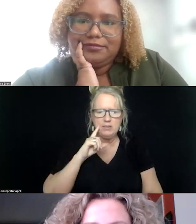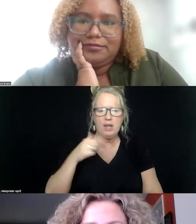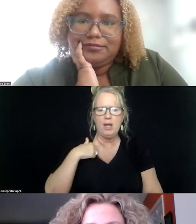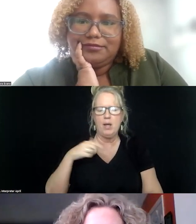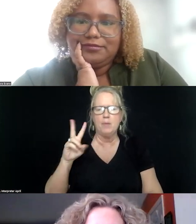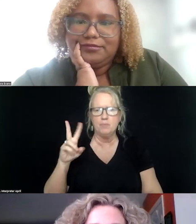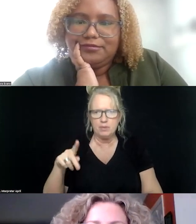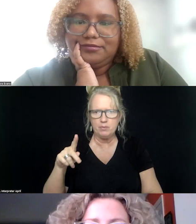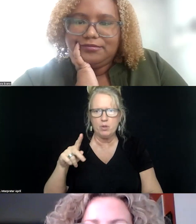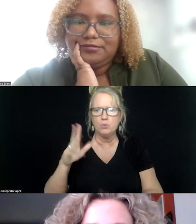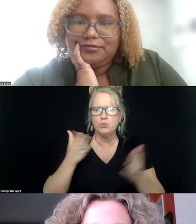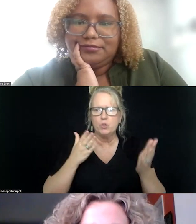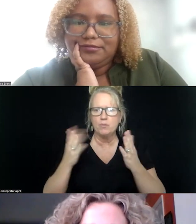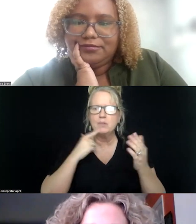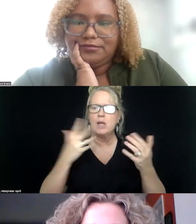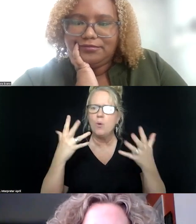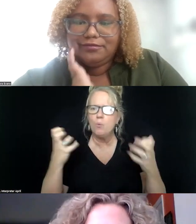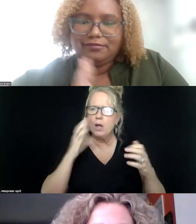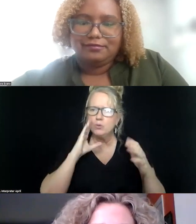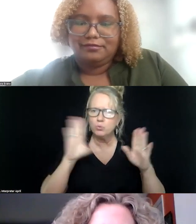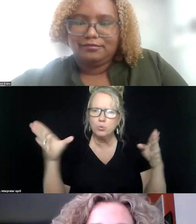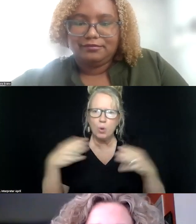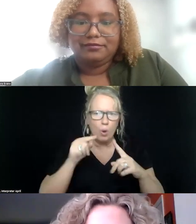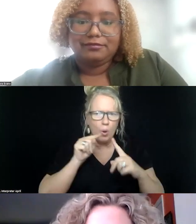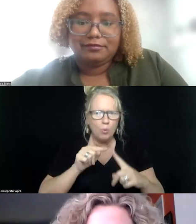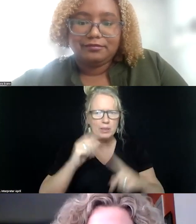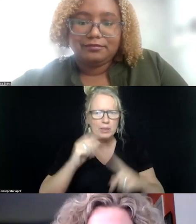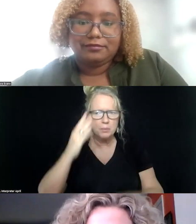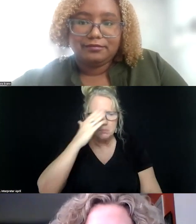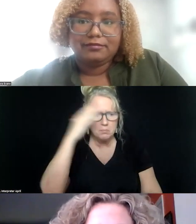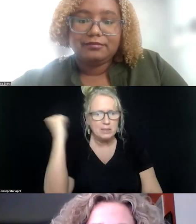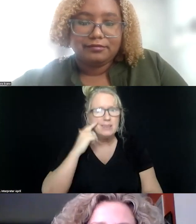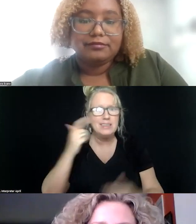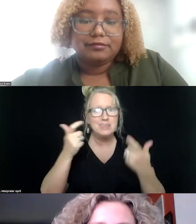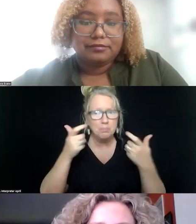I WANT TO HONE IN ON THIS BECAUSE IT IS SUCH A BIG DEAL.